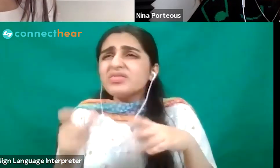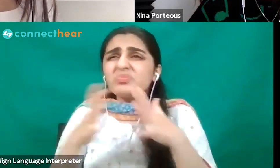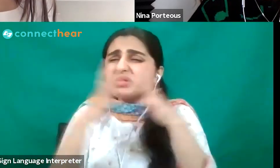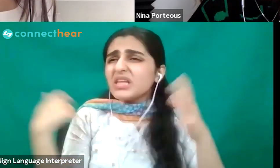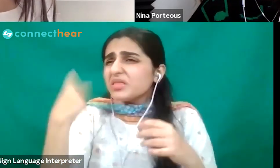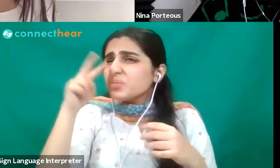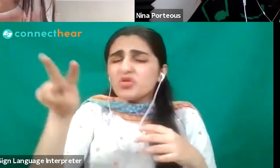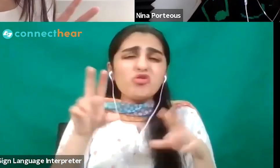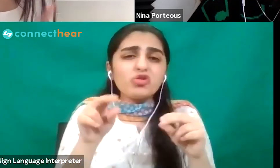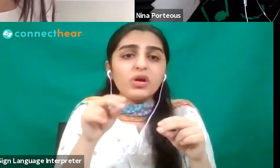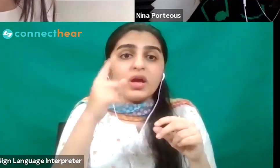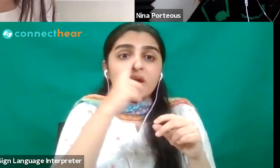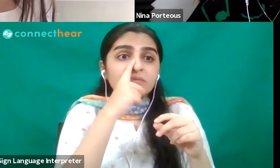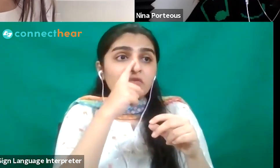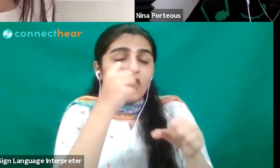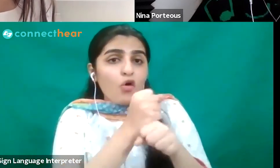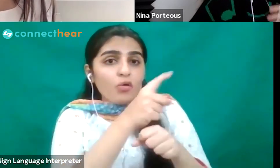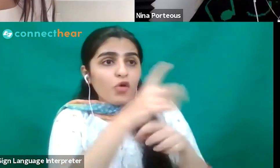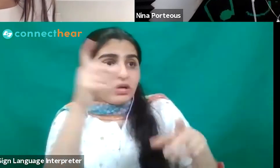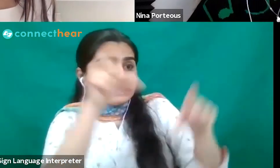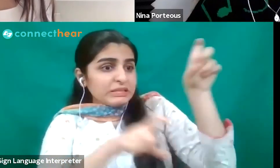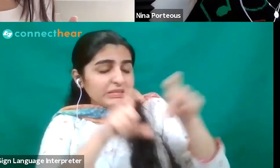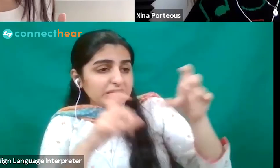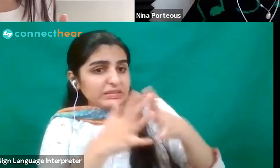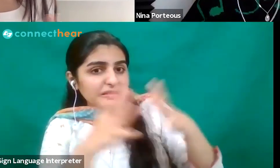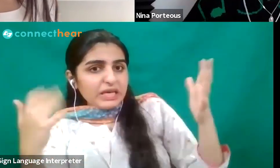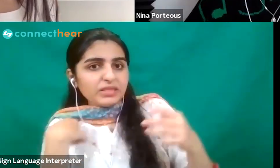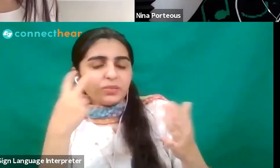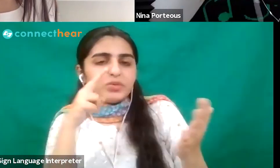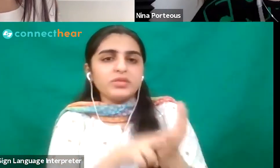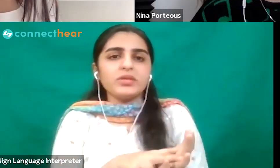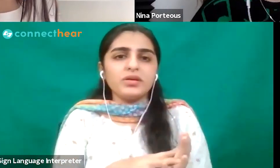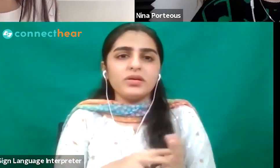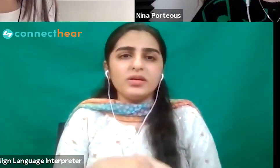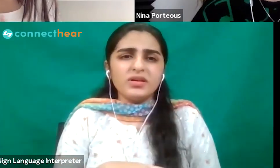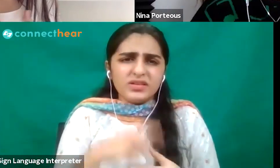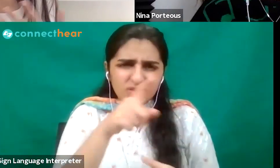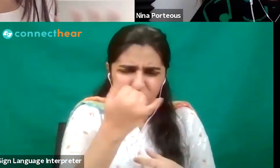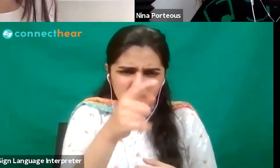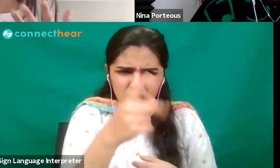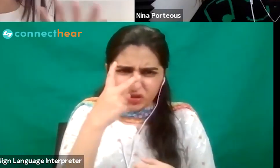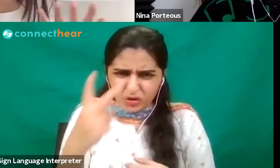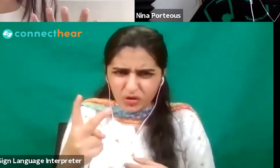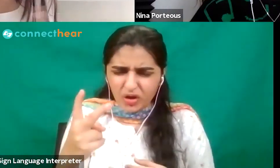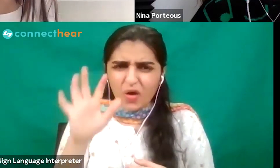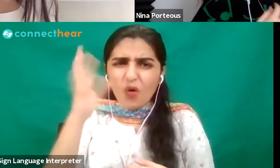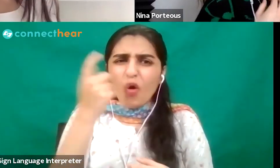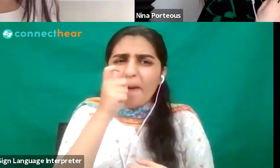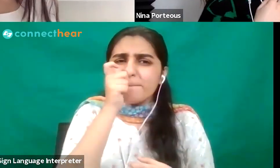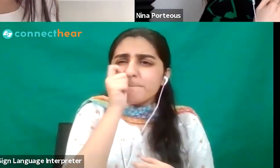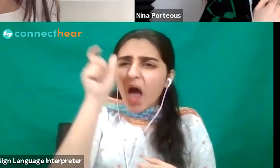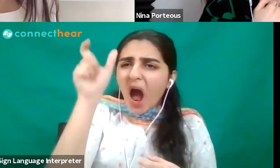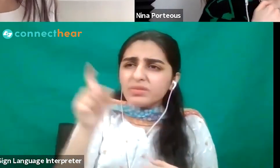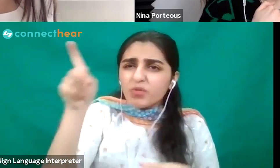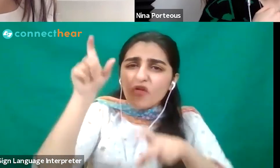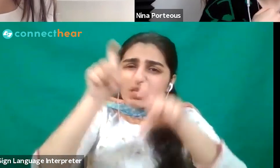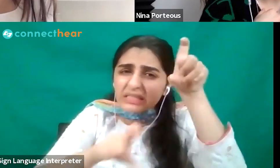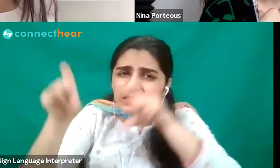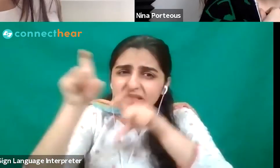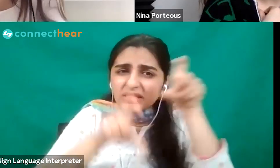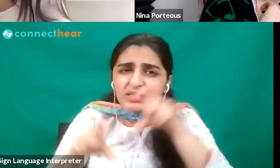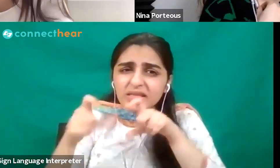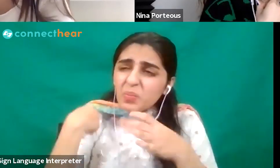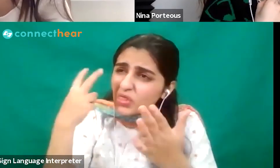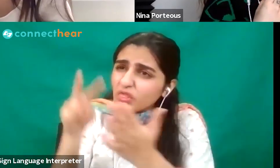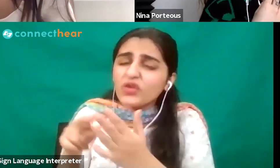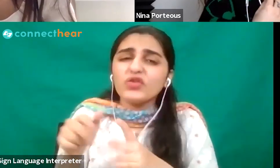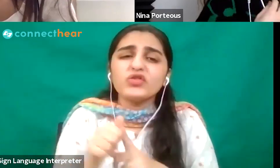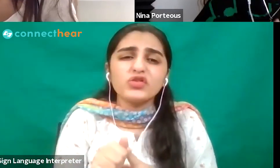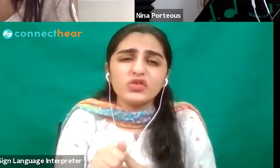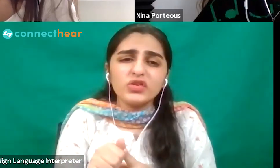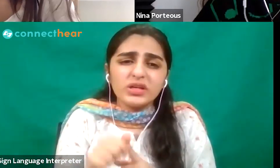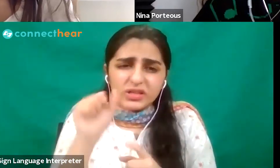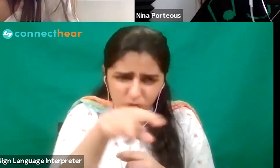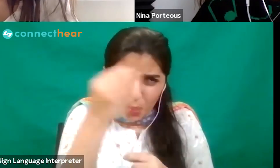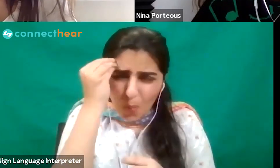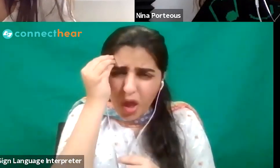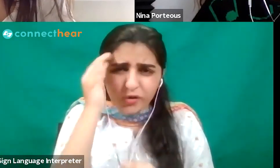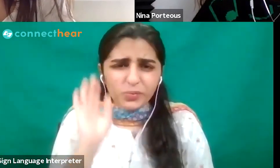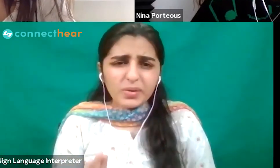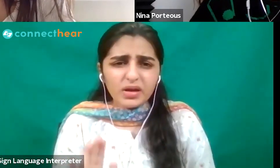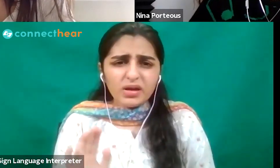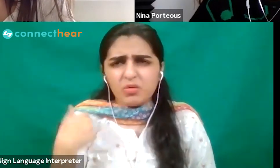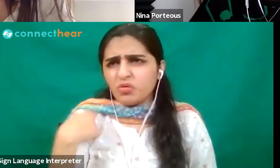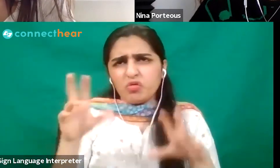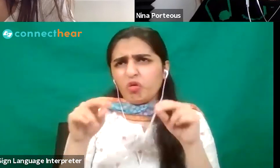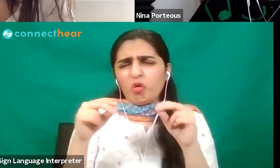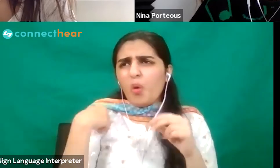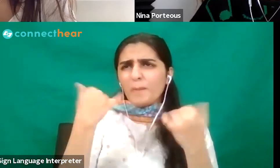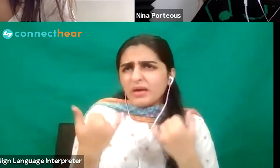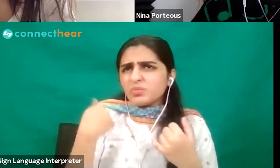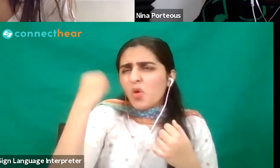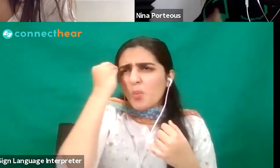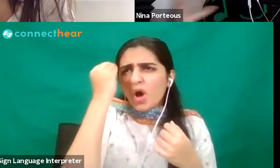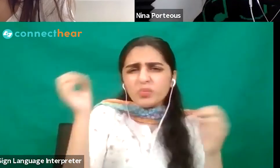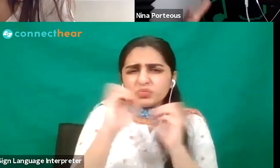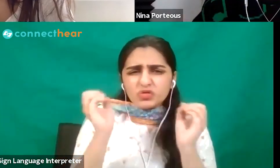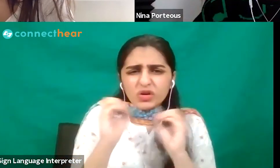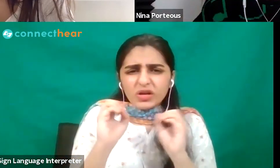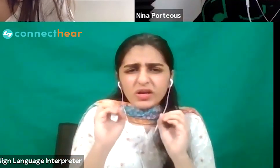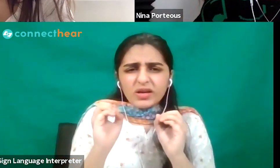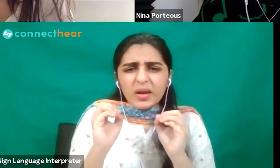and you've been paying a lot of stickers and screws and lots of cool things together to find really creative and, and how we can use that to, you know, change the perception of hearing loss.